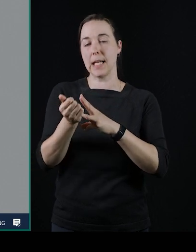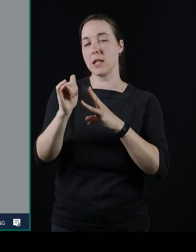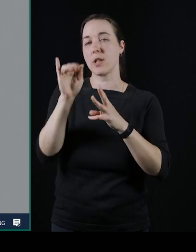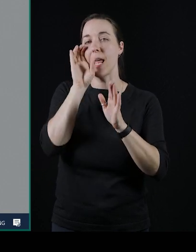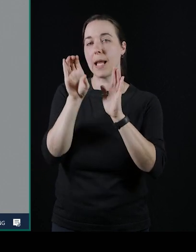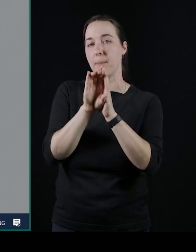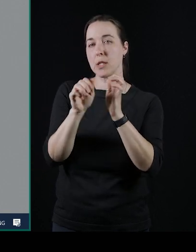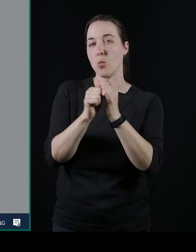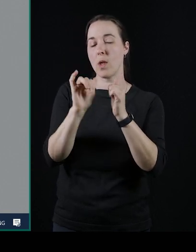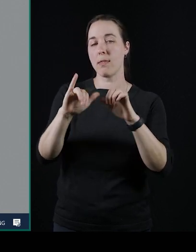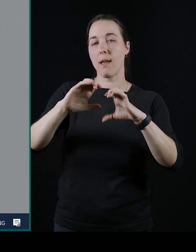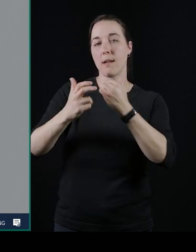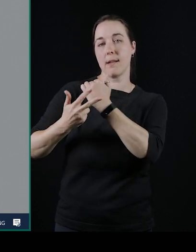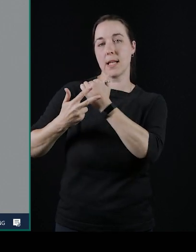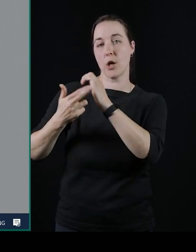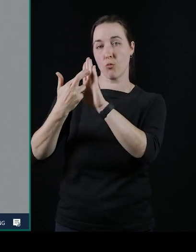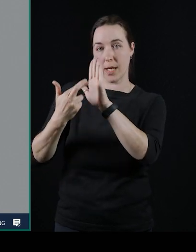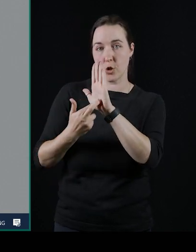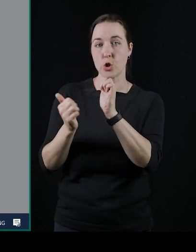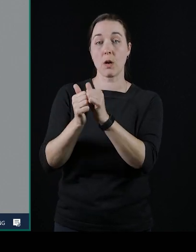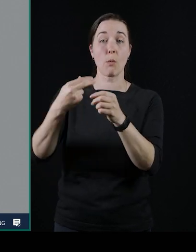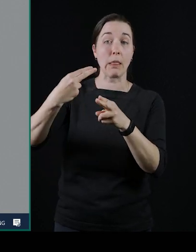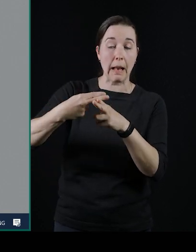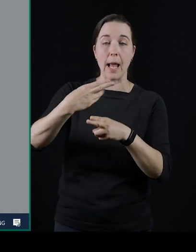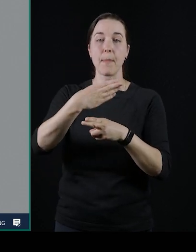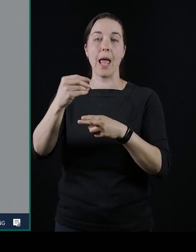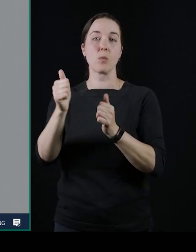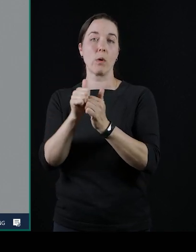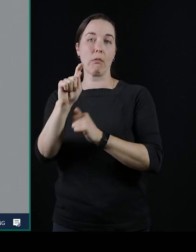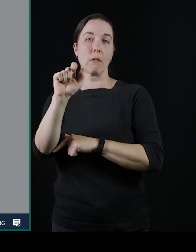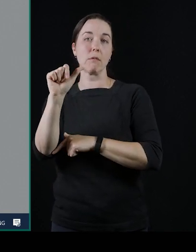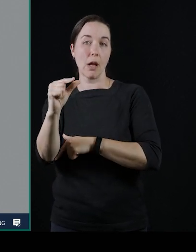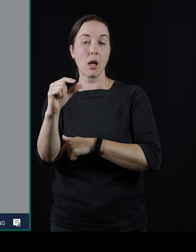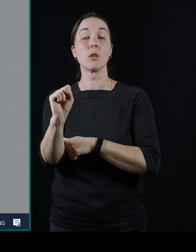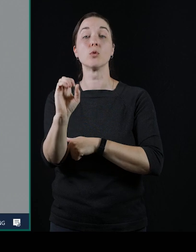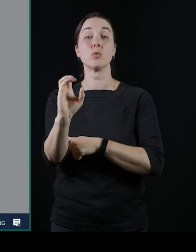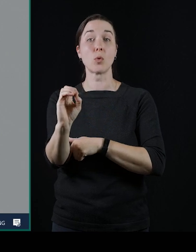with the container registry with a name and then with a tag.